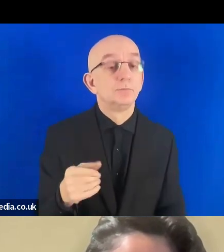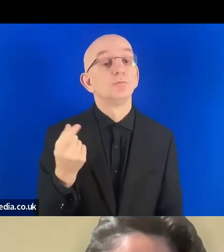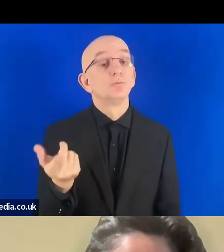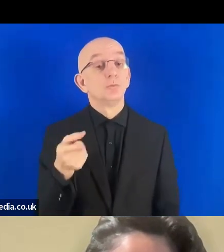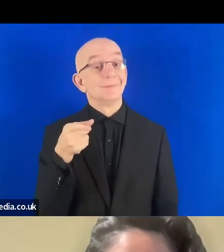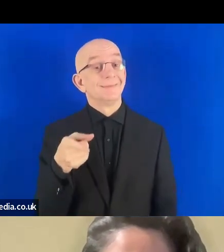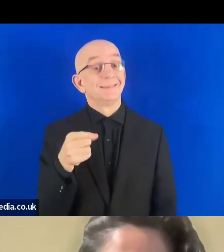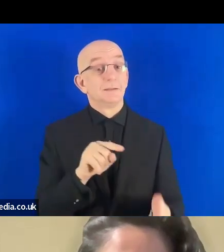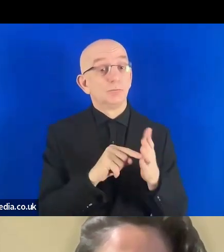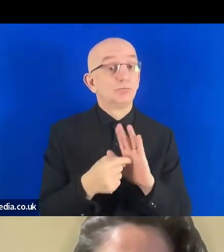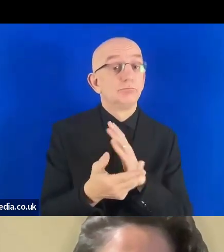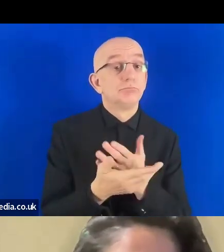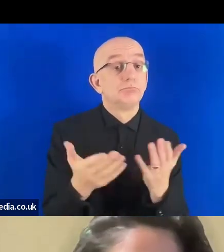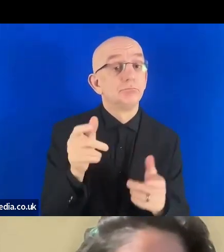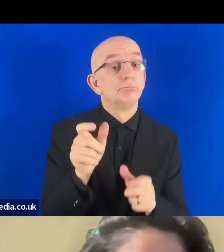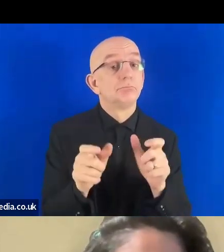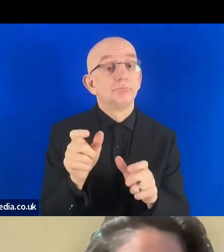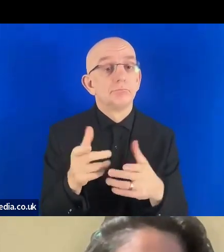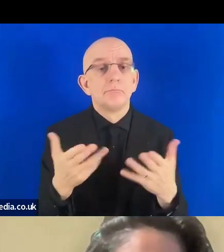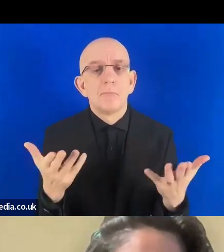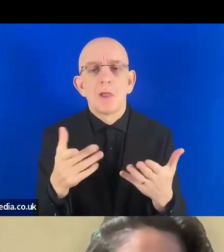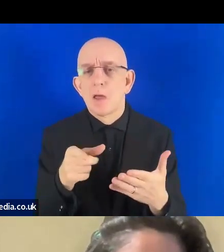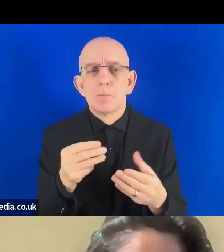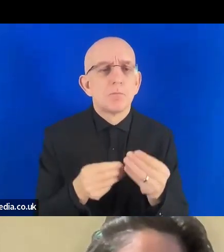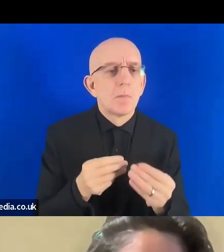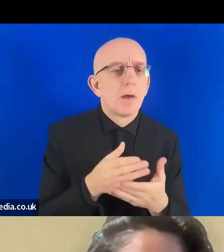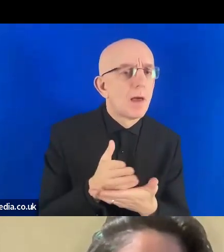in, but, let me share again, the instructions